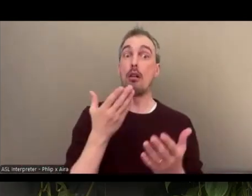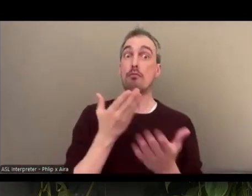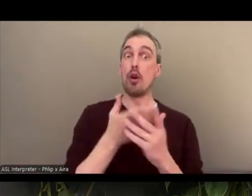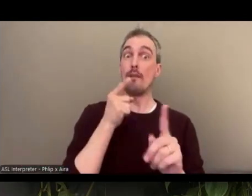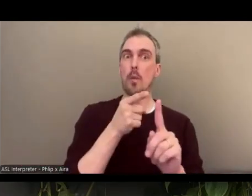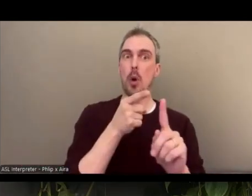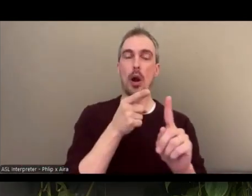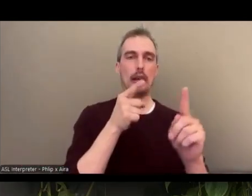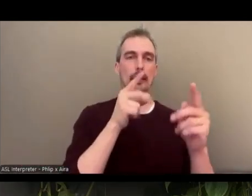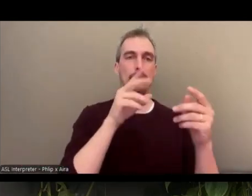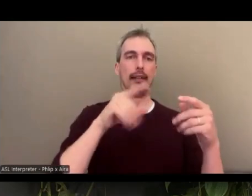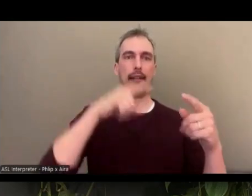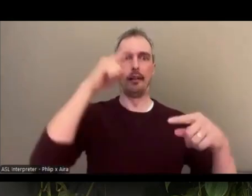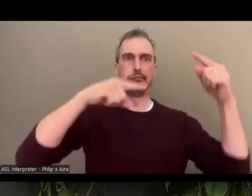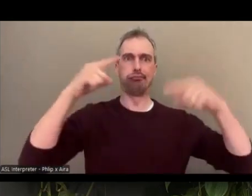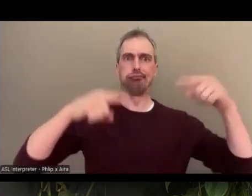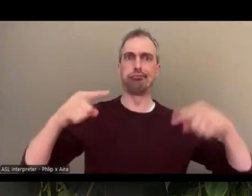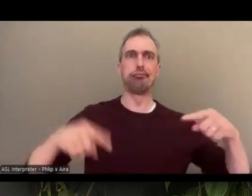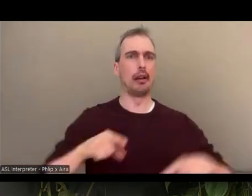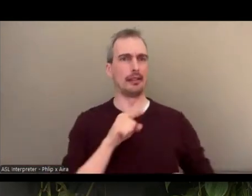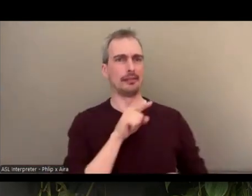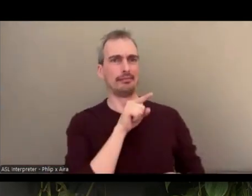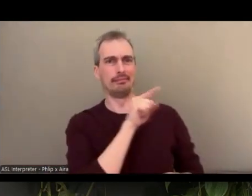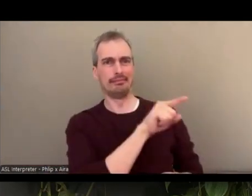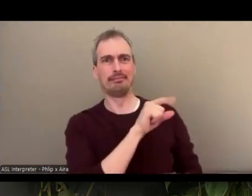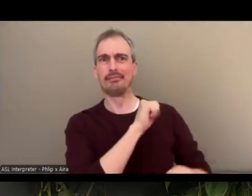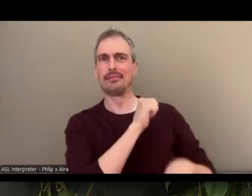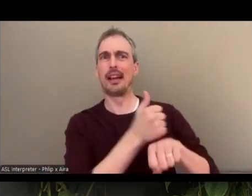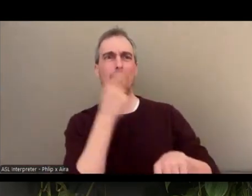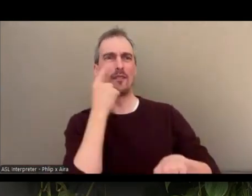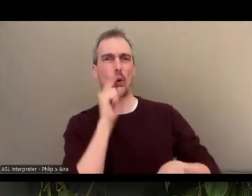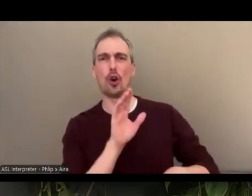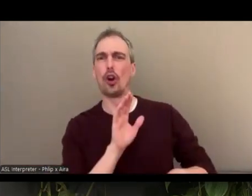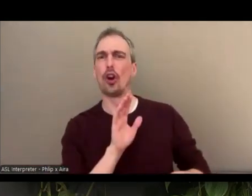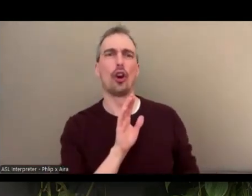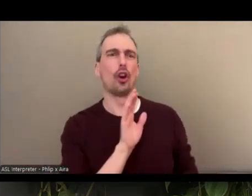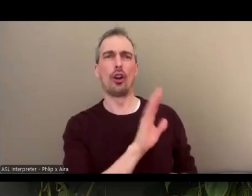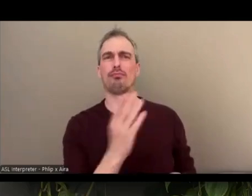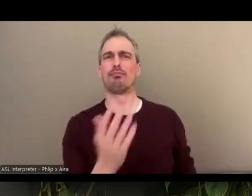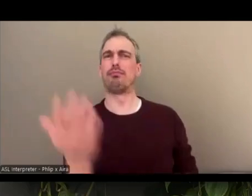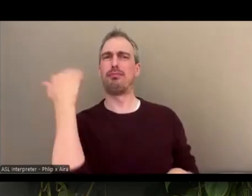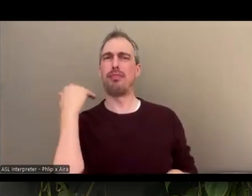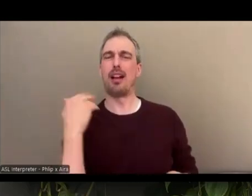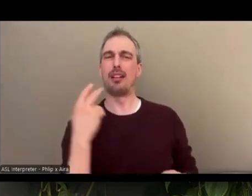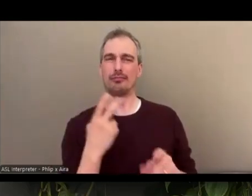She had it all set up for kind of a past project that she had done, just as an illustration.